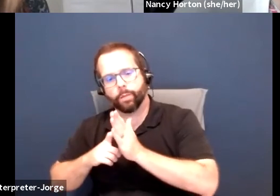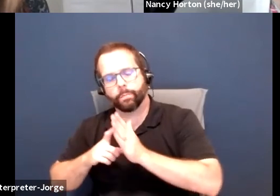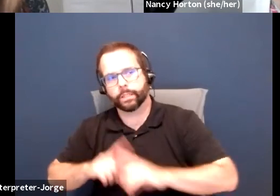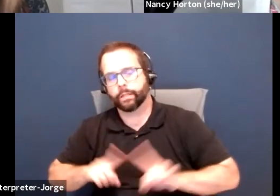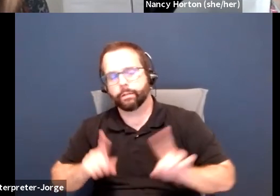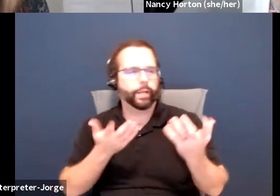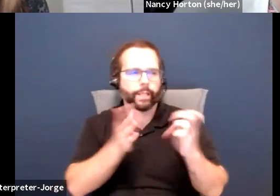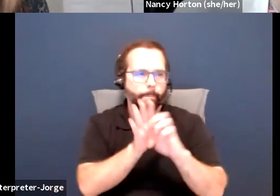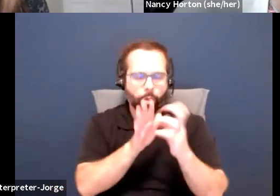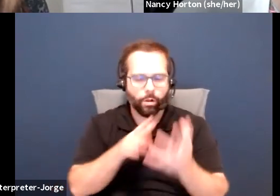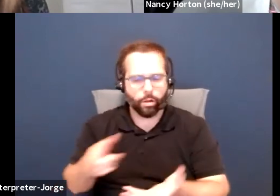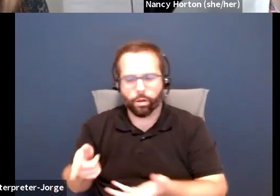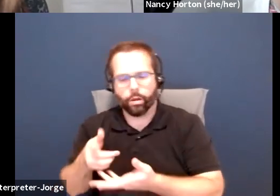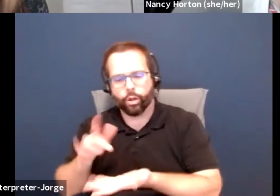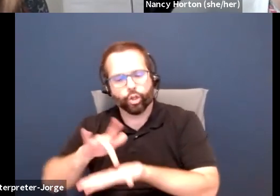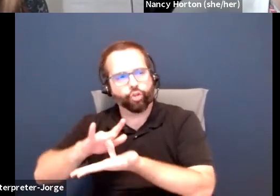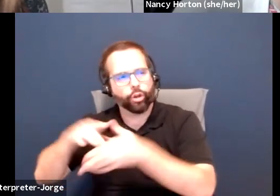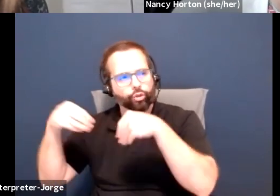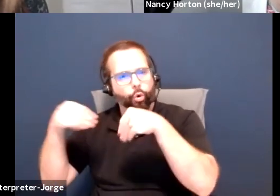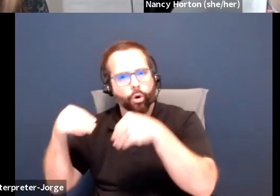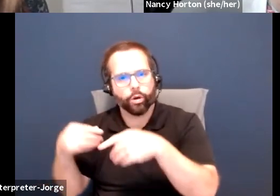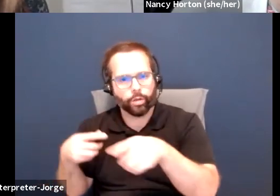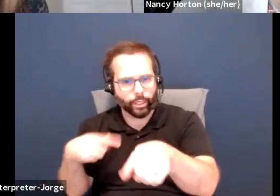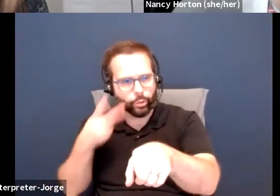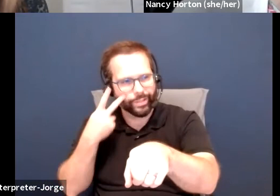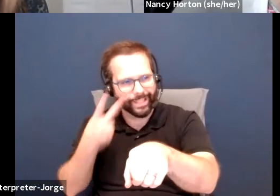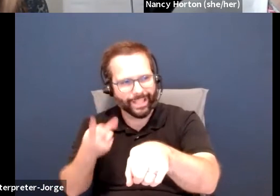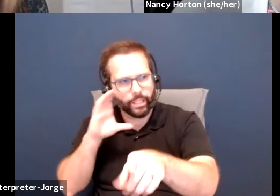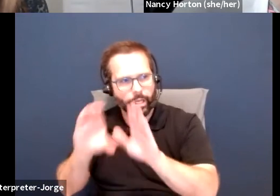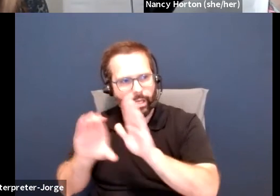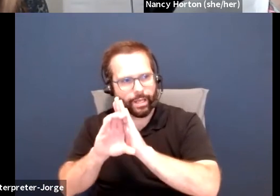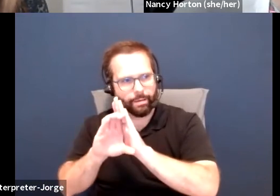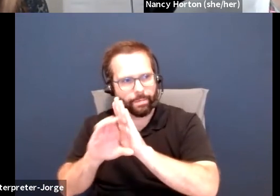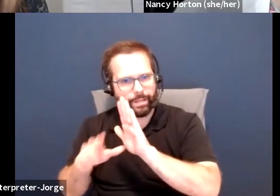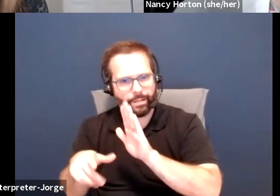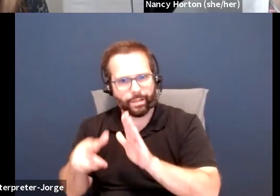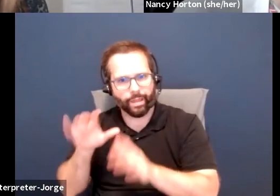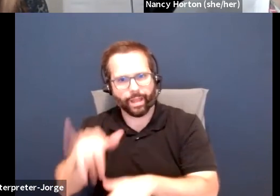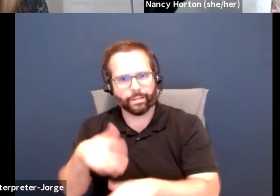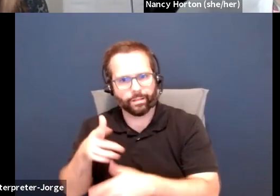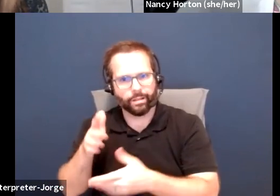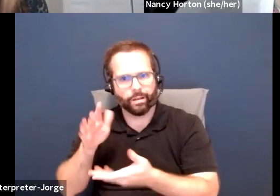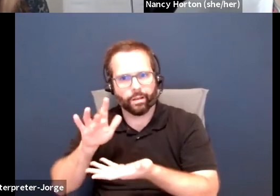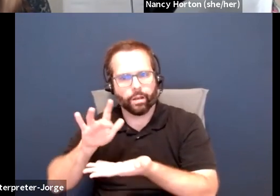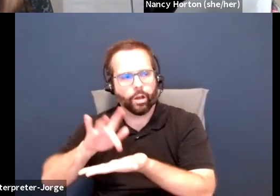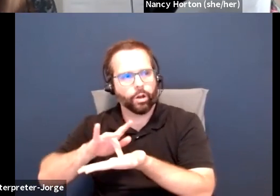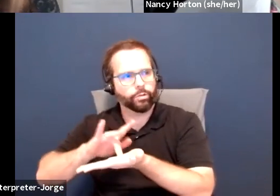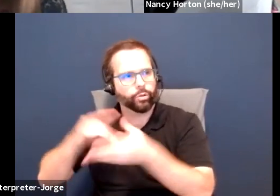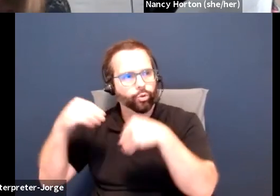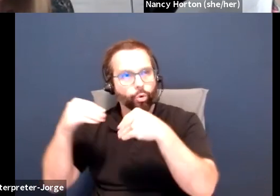governments and the requirements that apply to private businesses like drugstore, for example, like we have